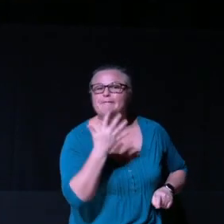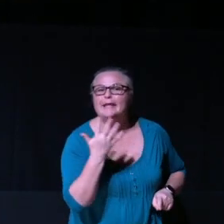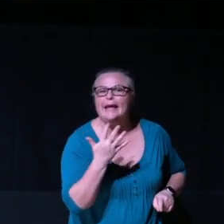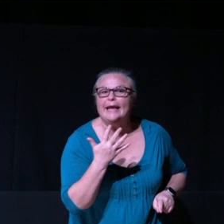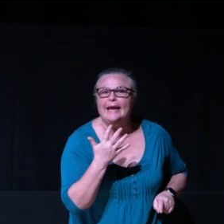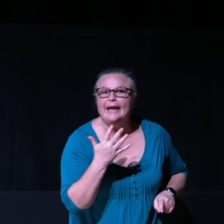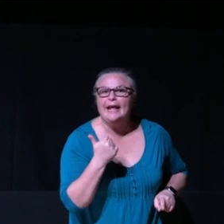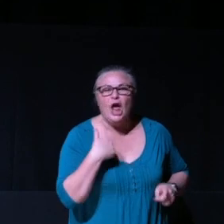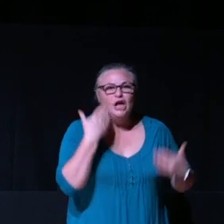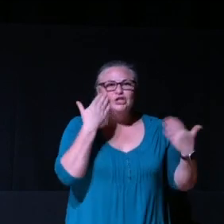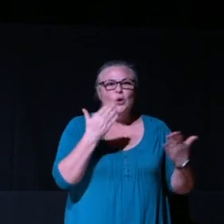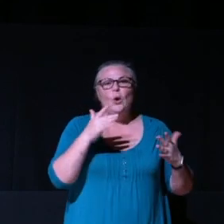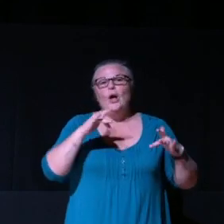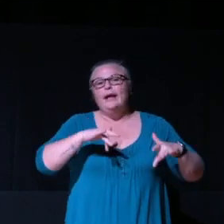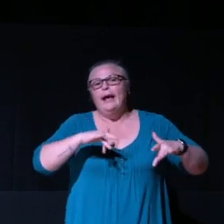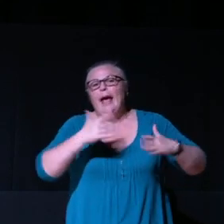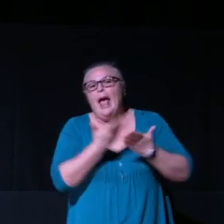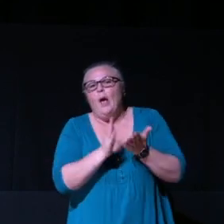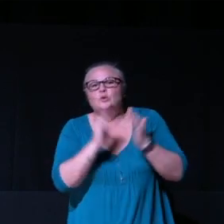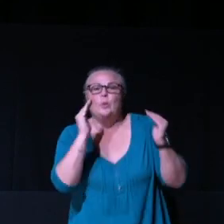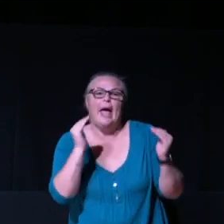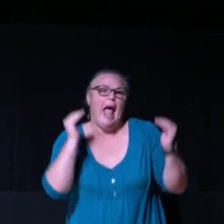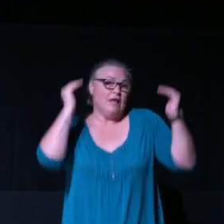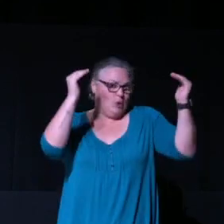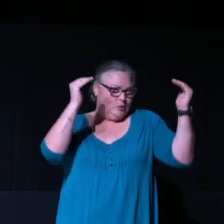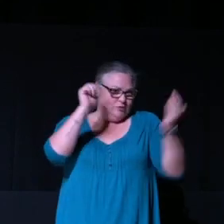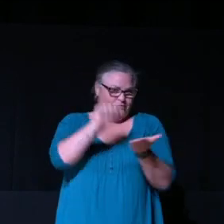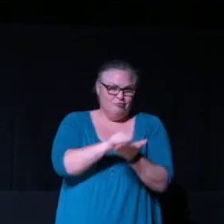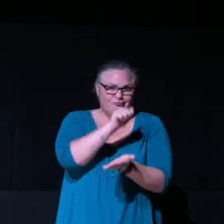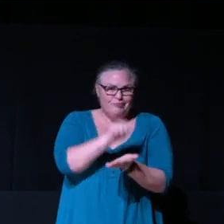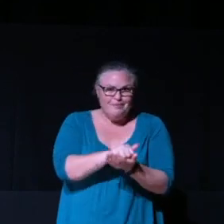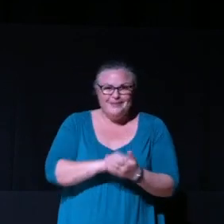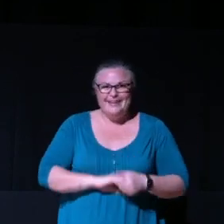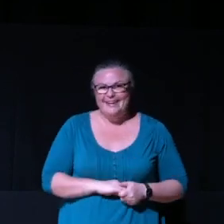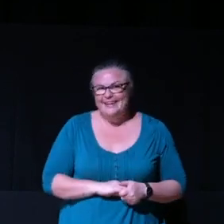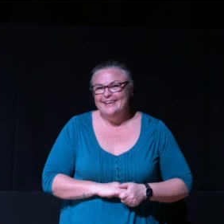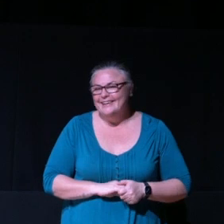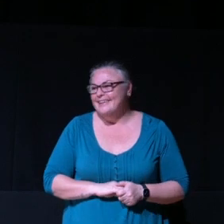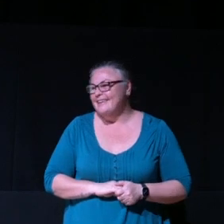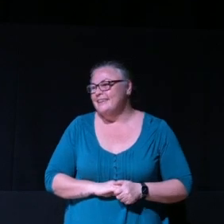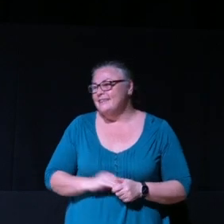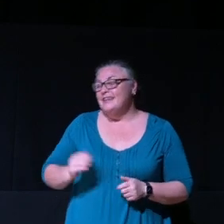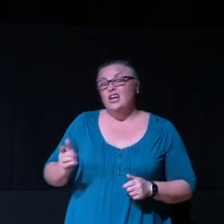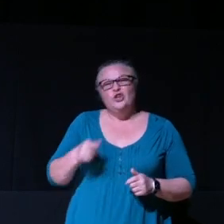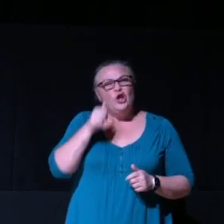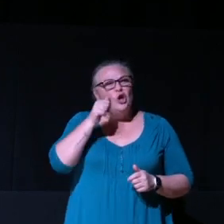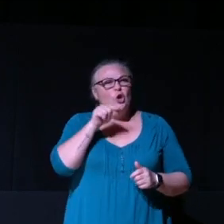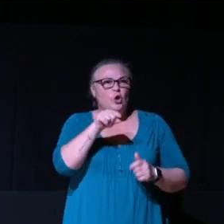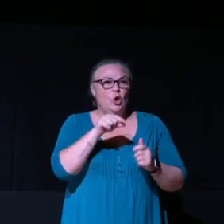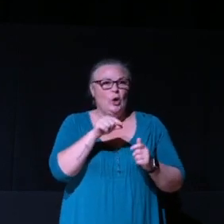like it's the cycle of like we've it's almost like you know when you when you're like a teenager and you think that you know like everything. And then you're like, oh my God, when I was 15, I thought on you.